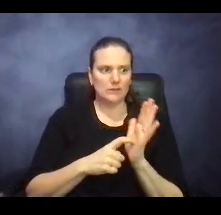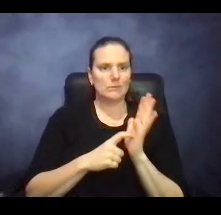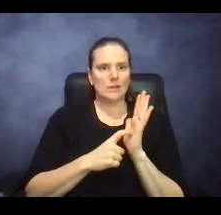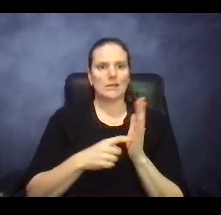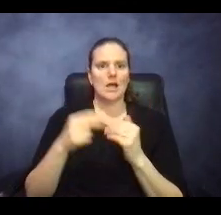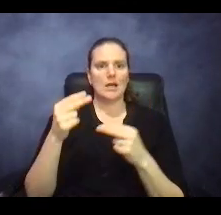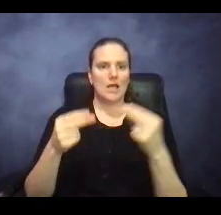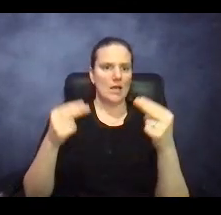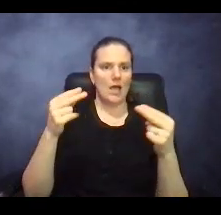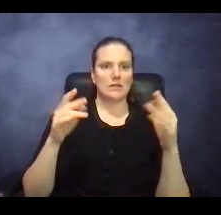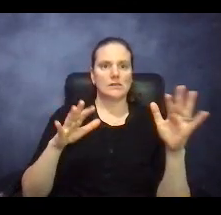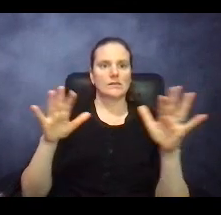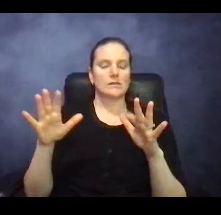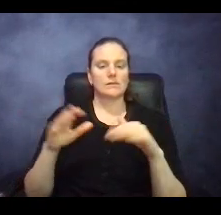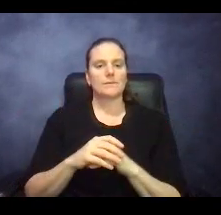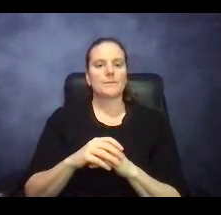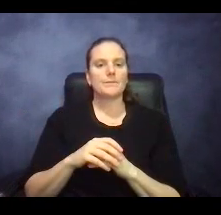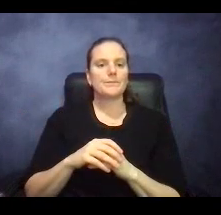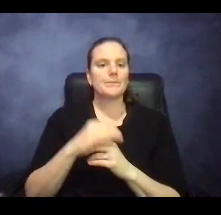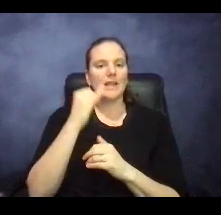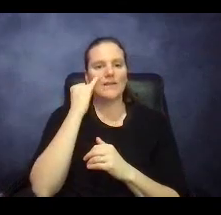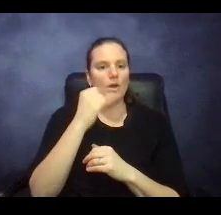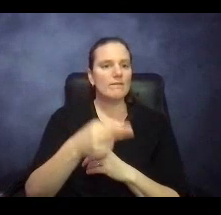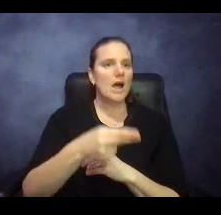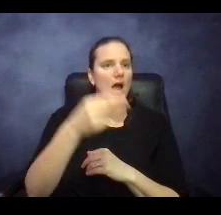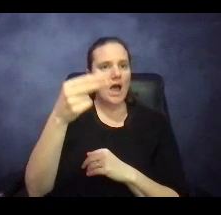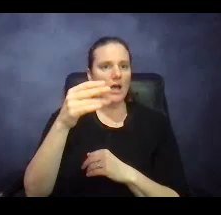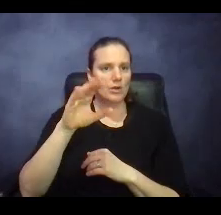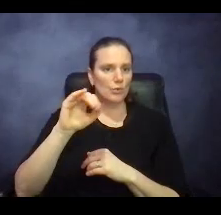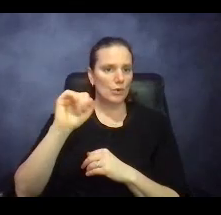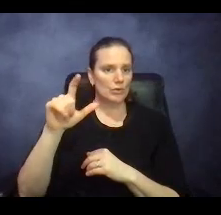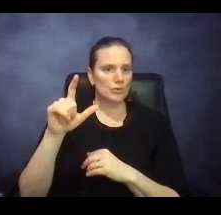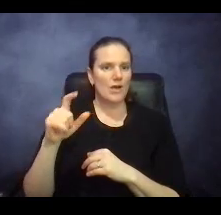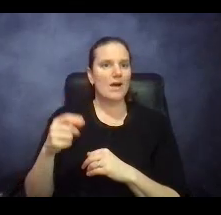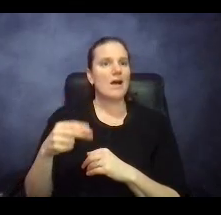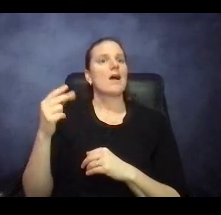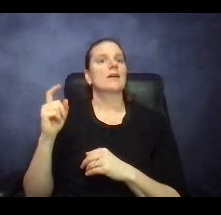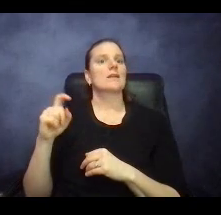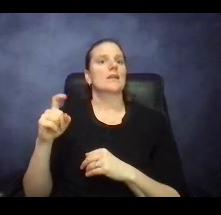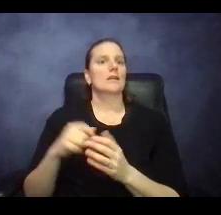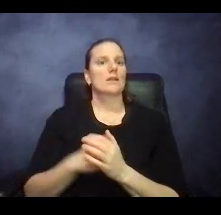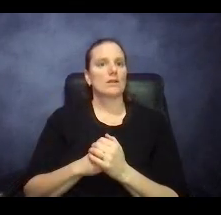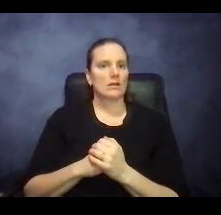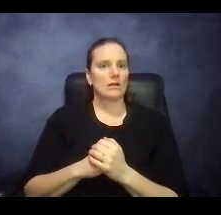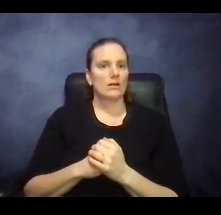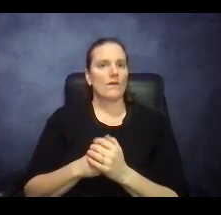So you can see that if you've got a high cortisol production or high need, you are pulling from your ROONE